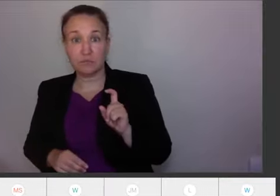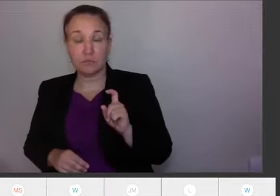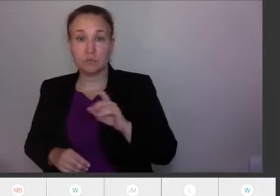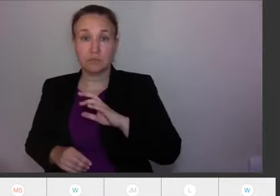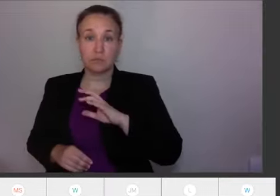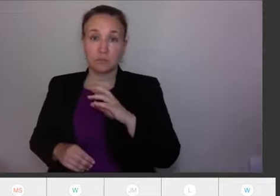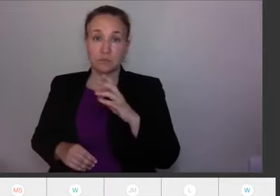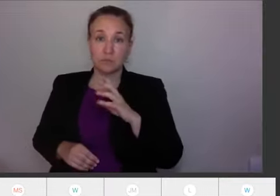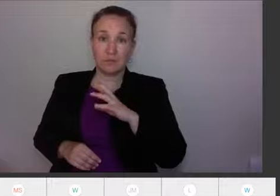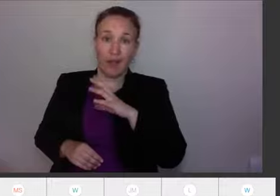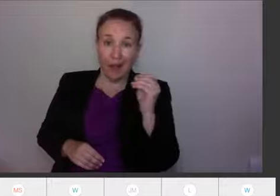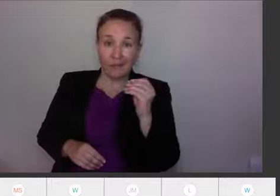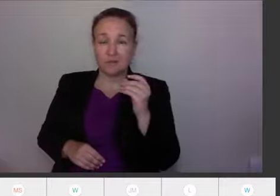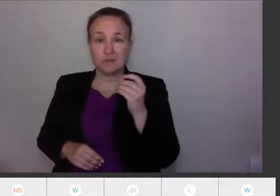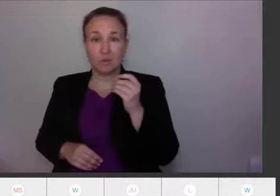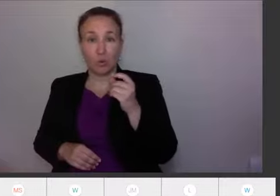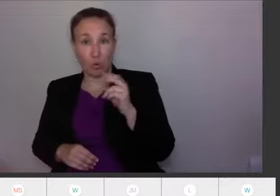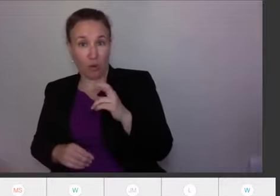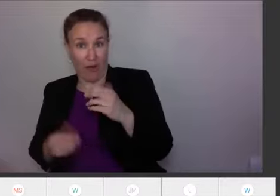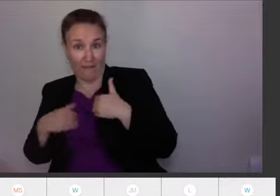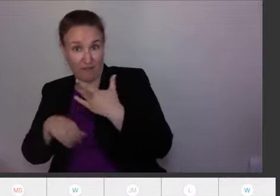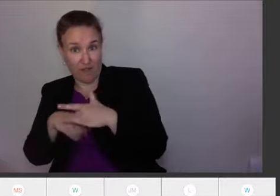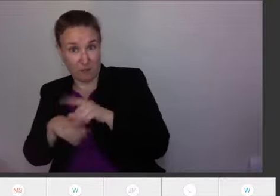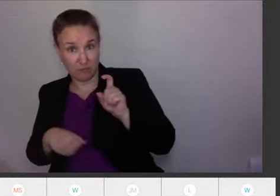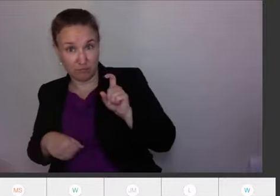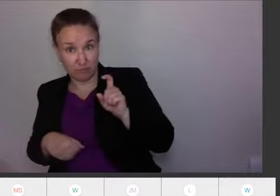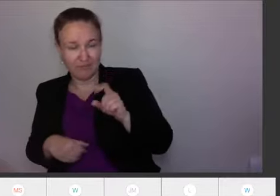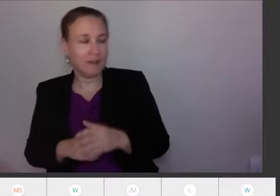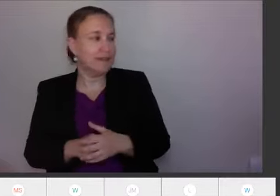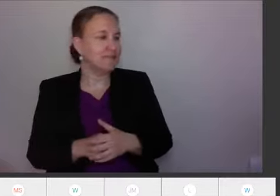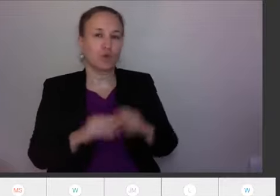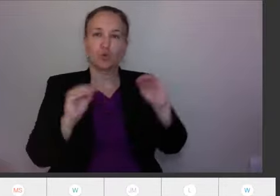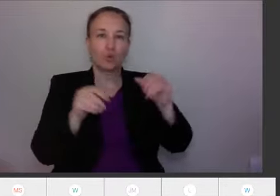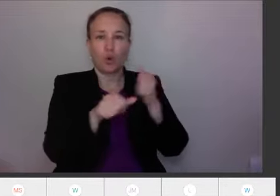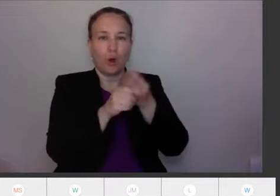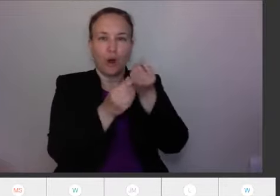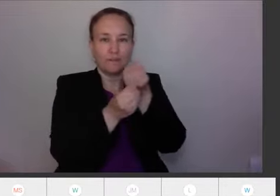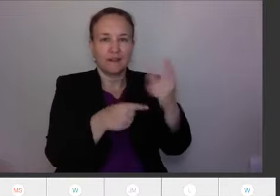and or available [Commissioner] yeah i don't have any update on that i think it remains a